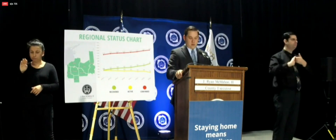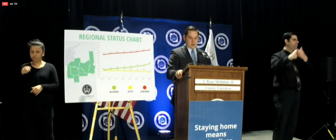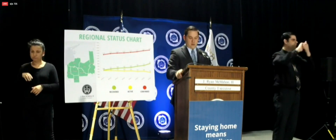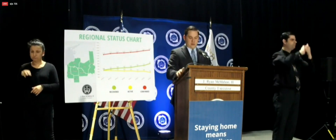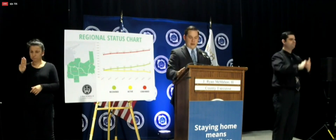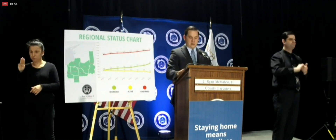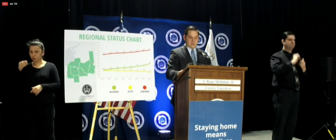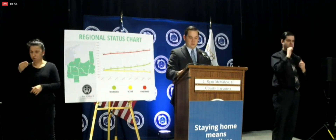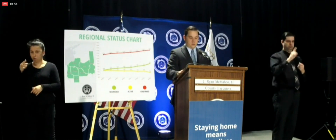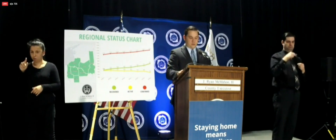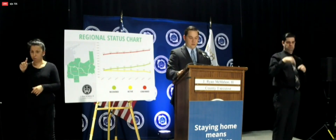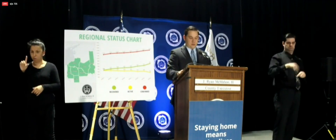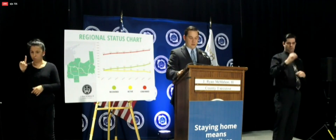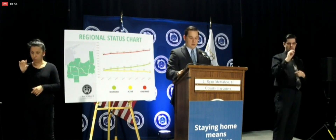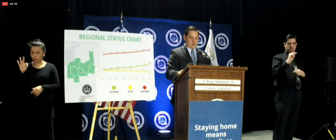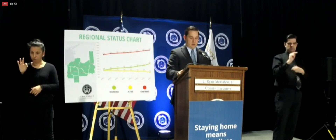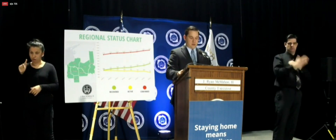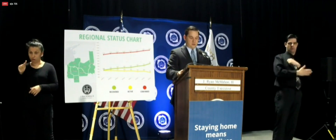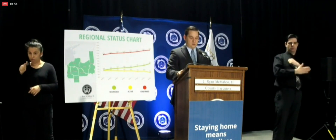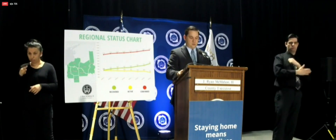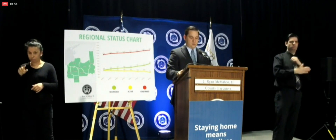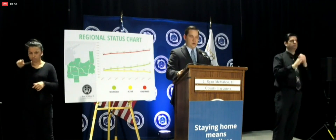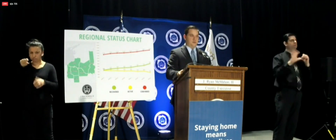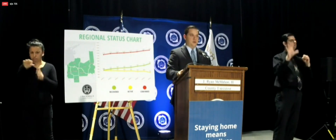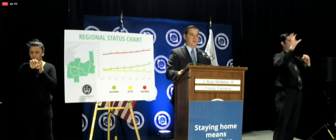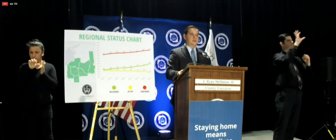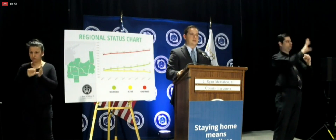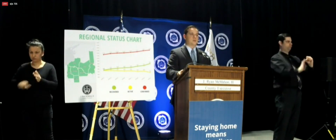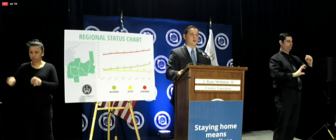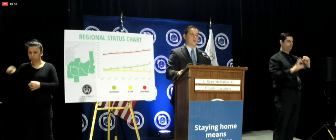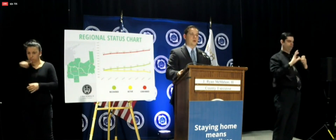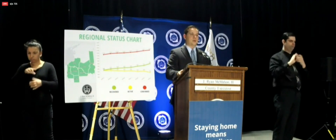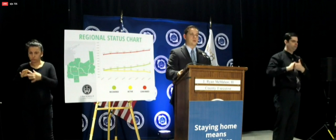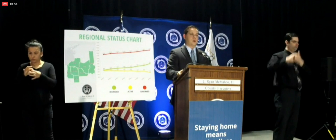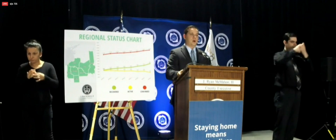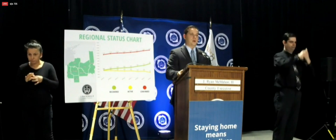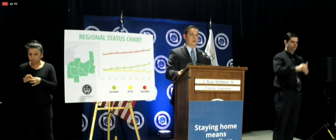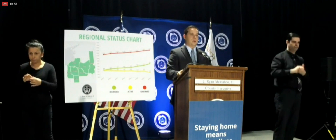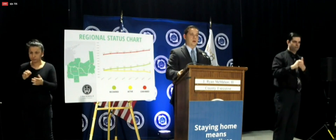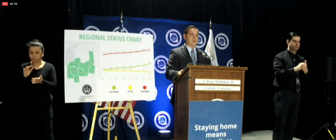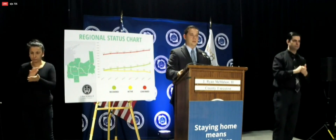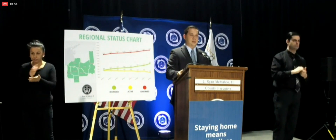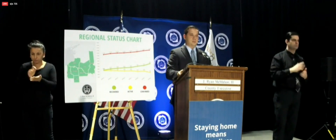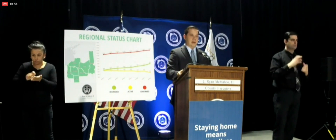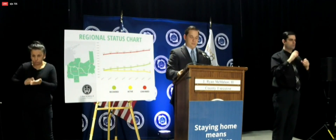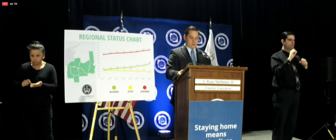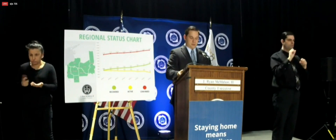TO US WITH THE MOHAWK VALLEY AND WE ARE HOPEFUL THAT WE'LL HAVE A DOCUMENT THAT WE CAN GET TO THE